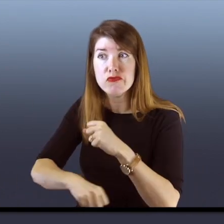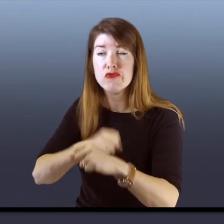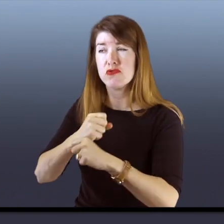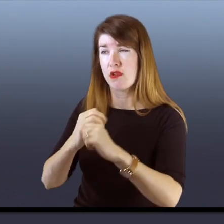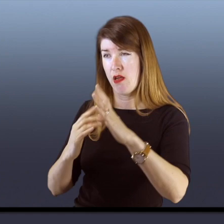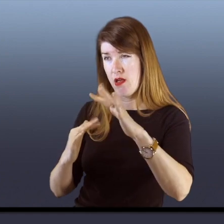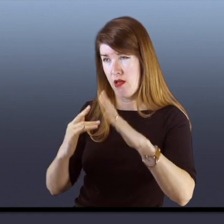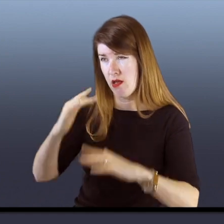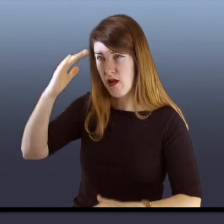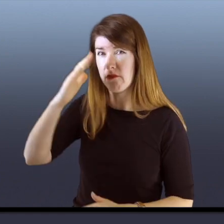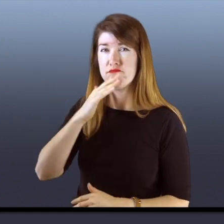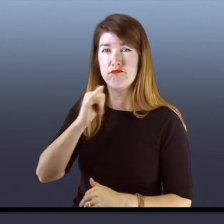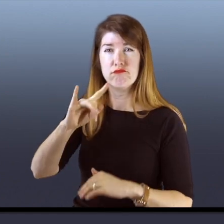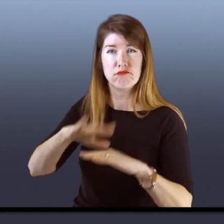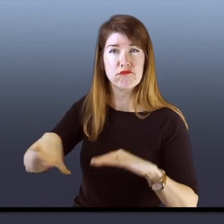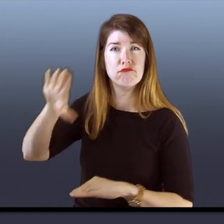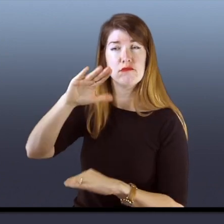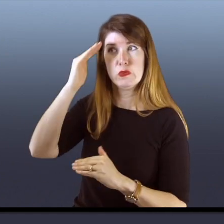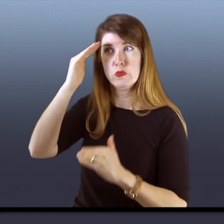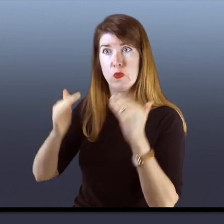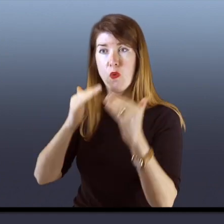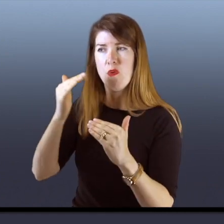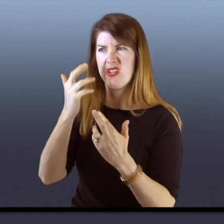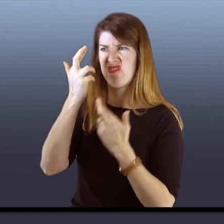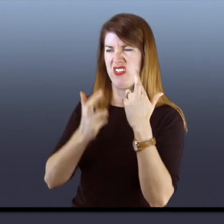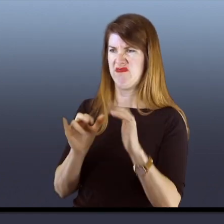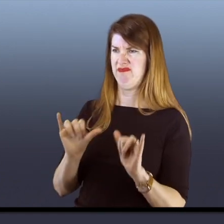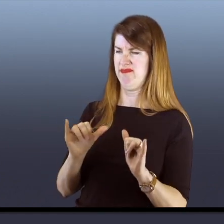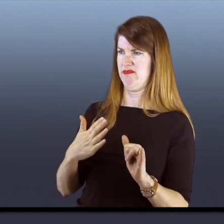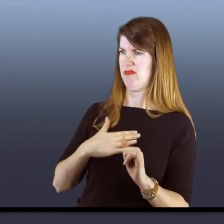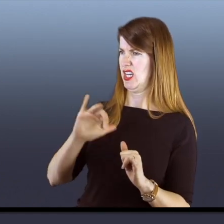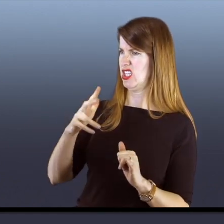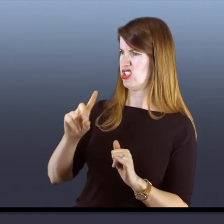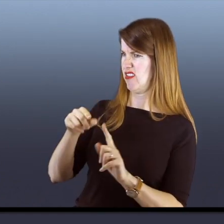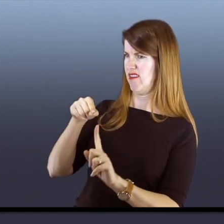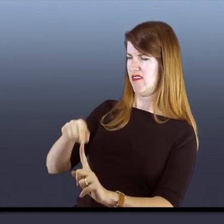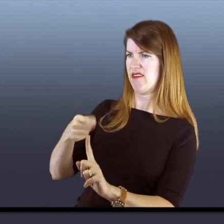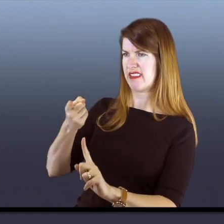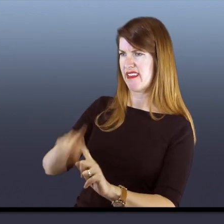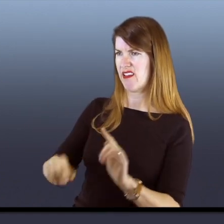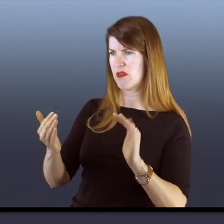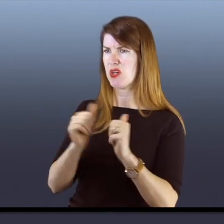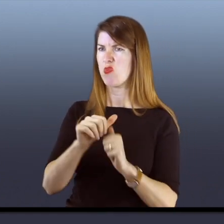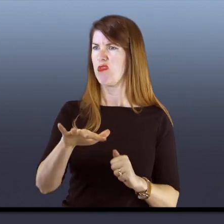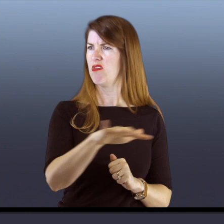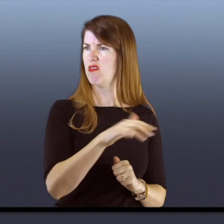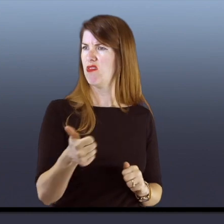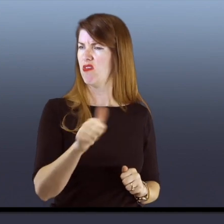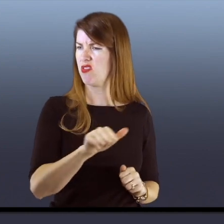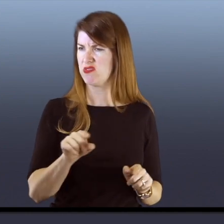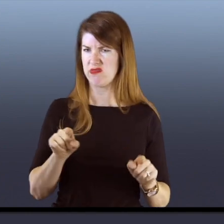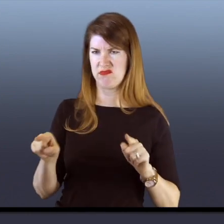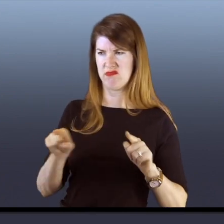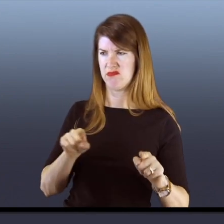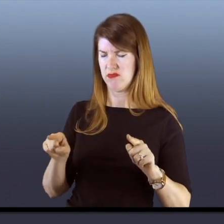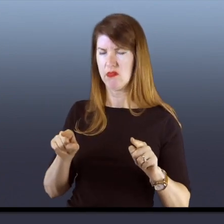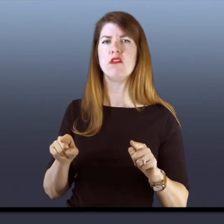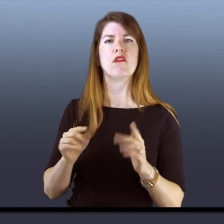that their child may not be able to do that other kids may not. So oftentimes, we will see the parents reliving the grieving process